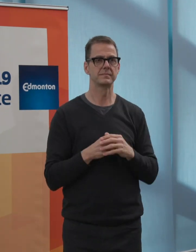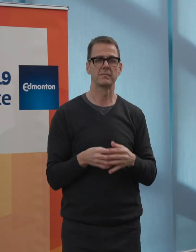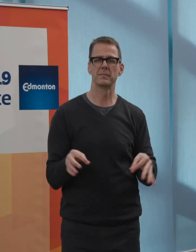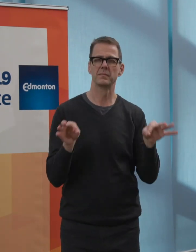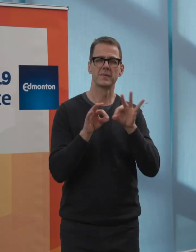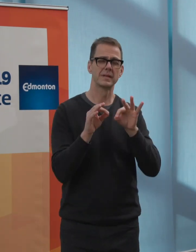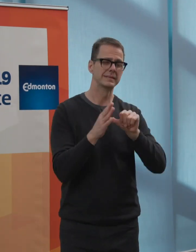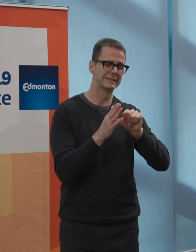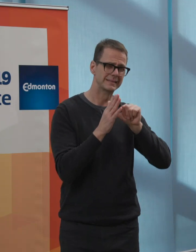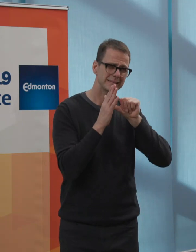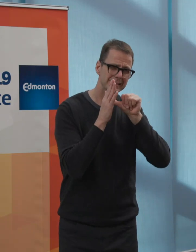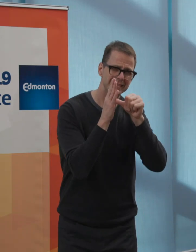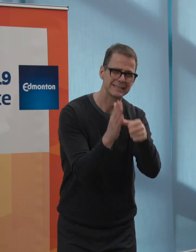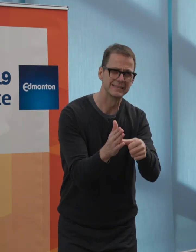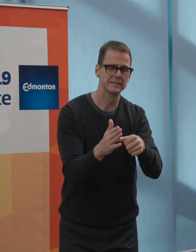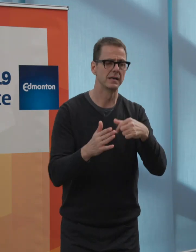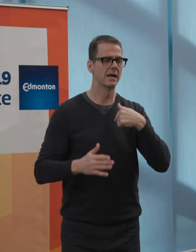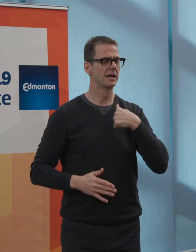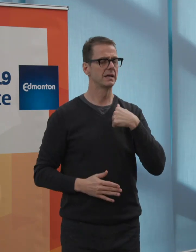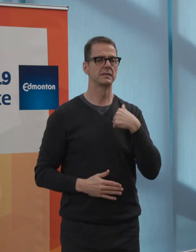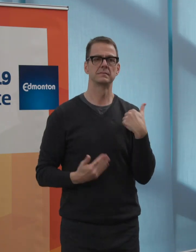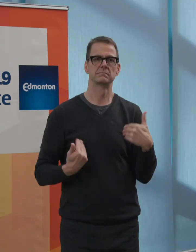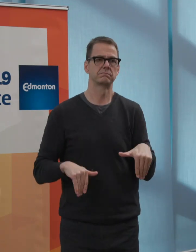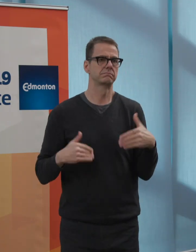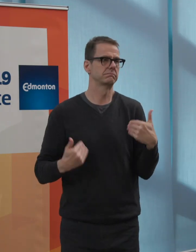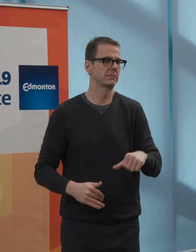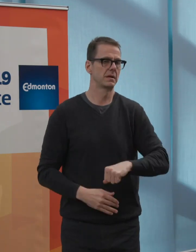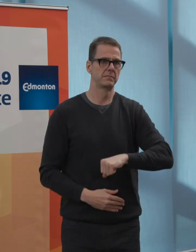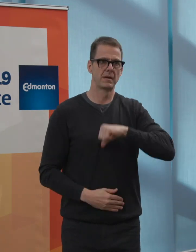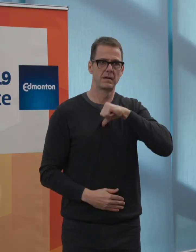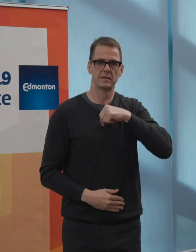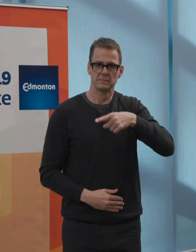members contribution to the Evanston Public Library and the impact